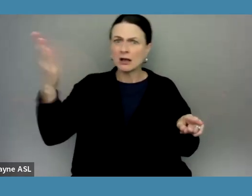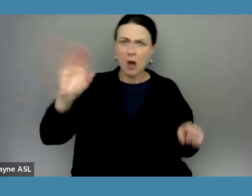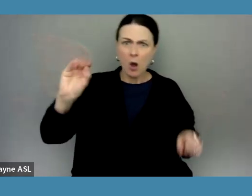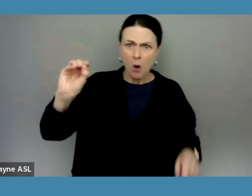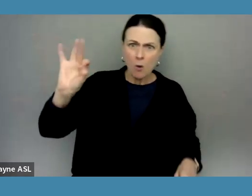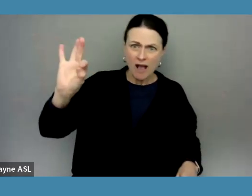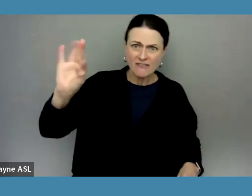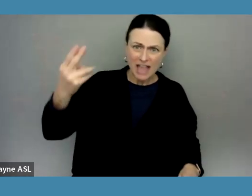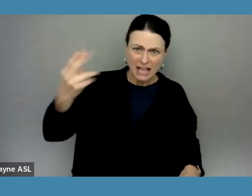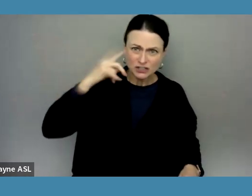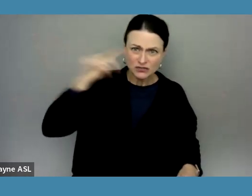for this change?